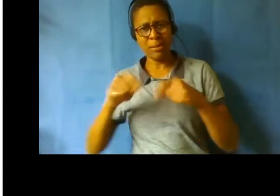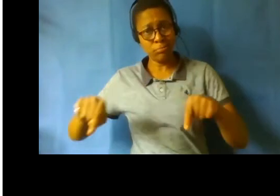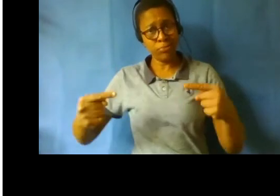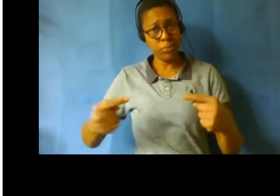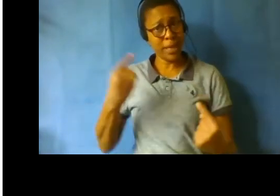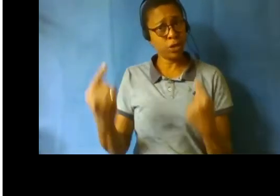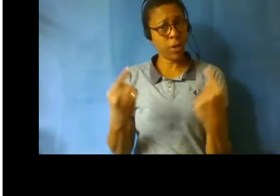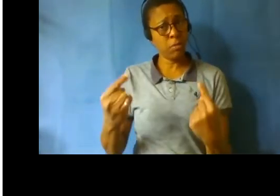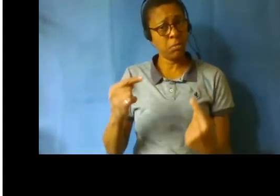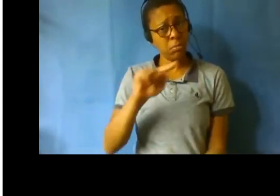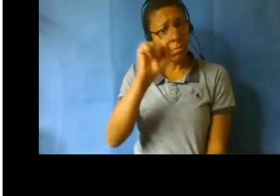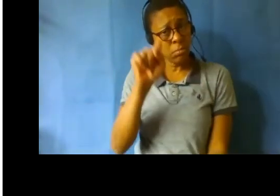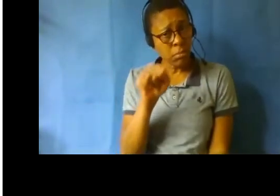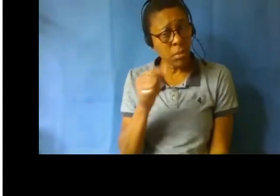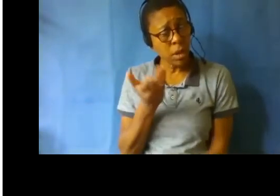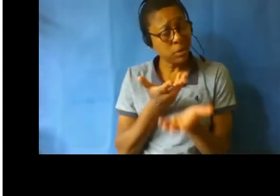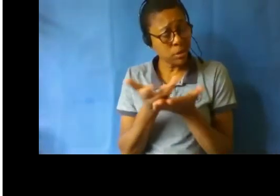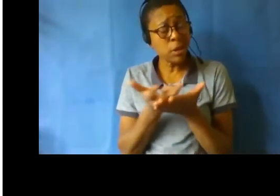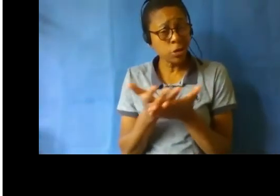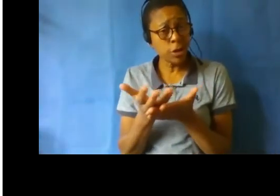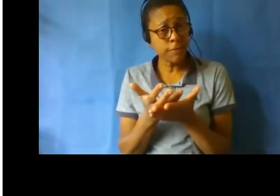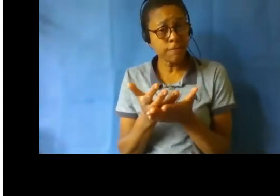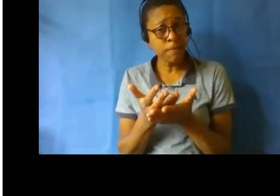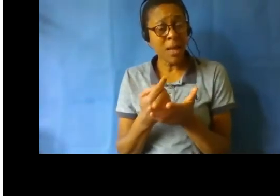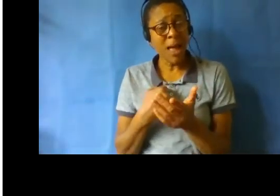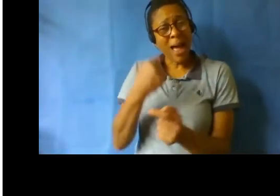where it's fine to take medication for your body but less so for your mind I'm